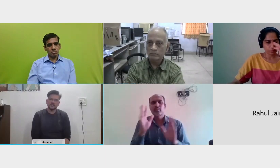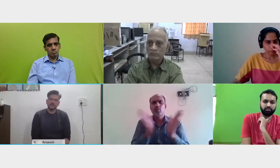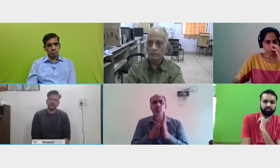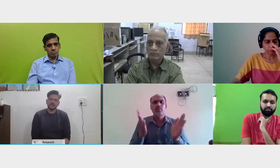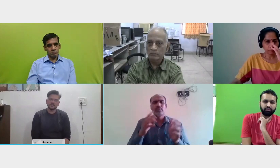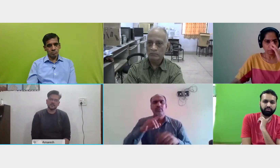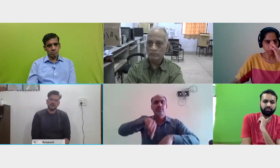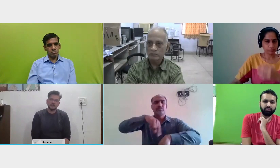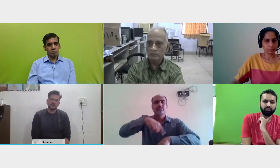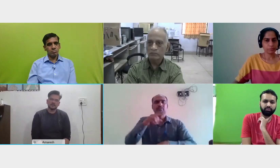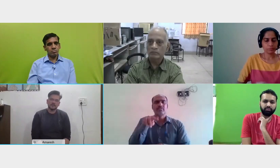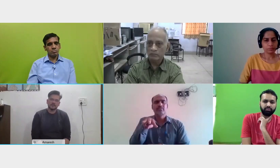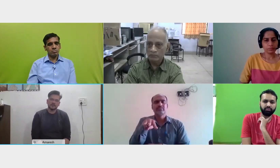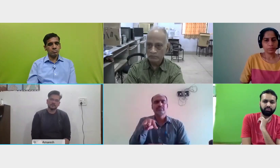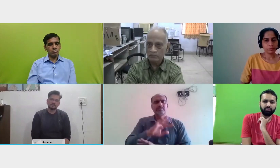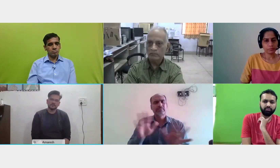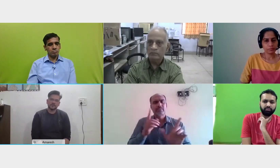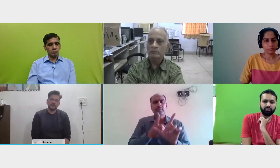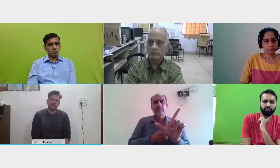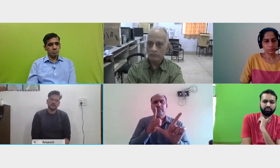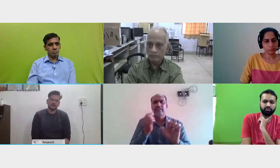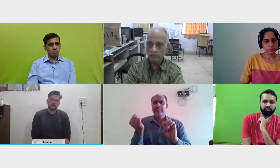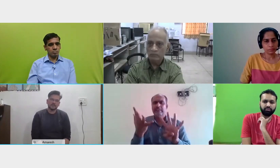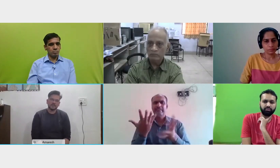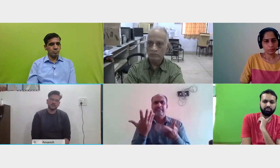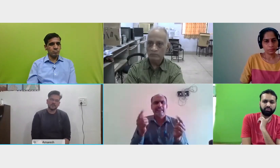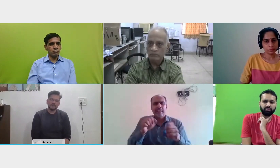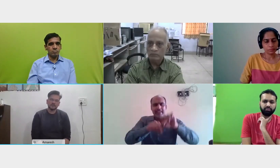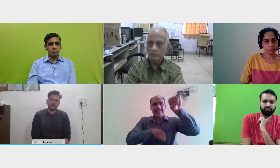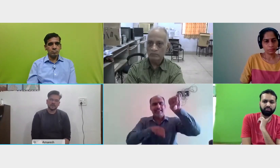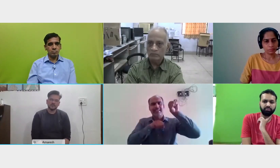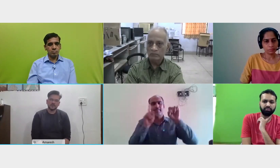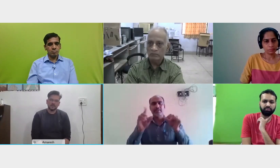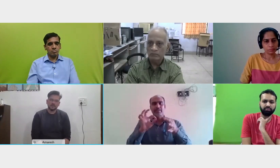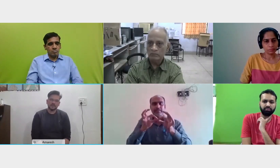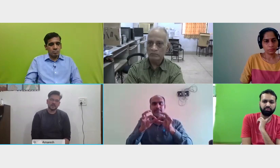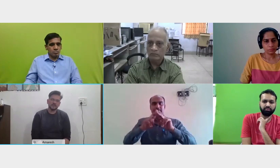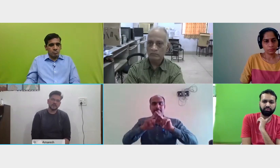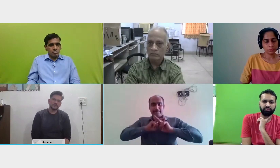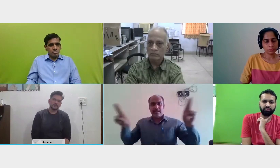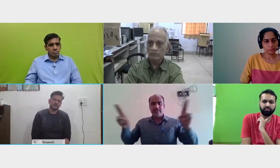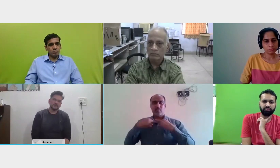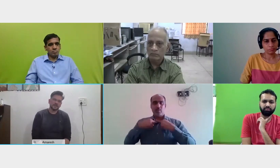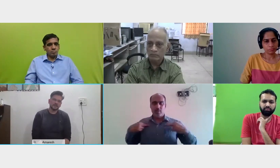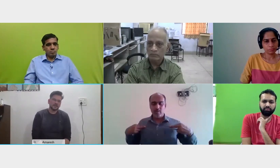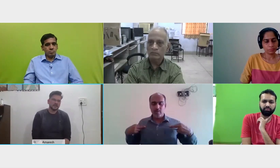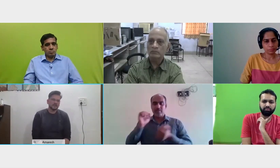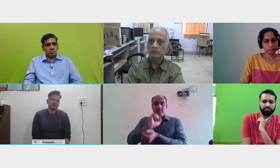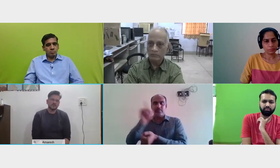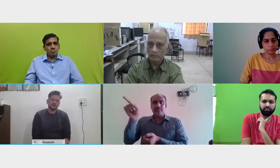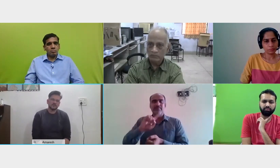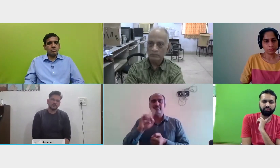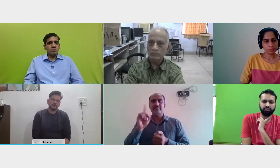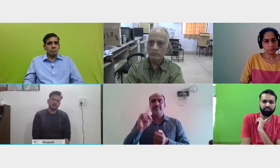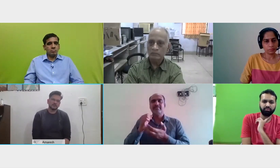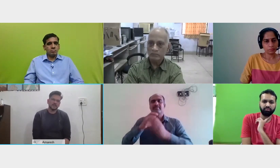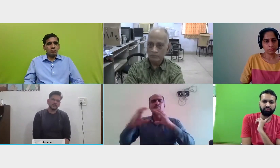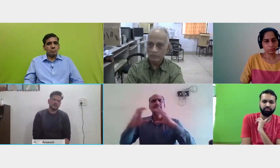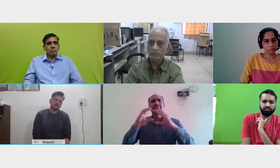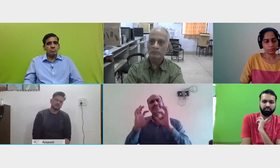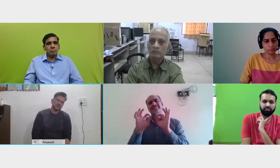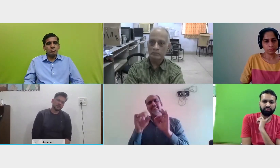totally was around one thousand hours and then you get a certificate so you know like